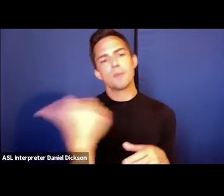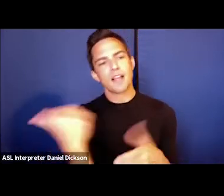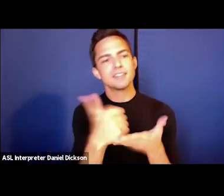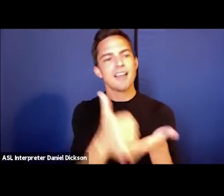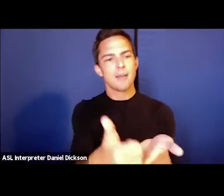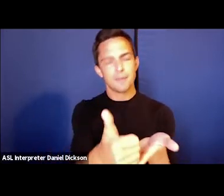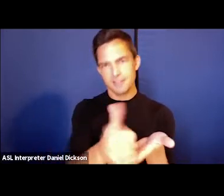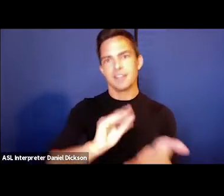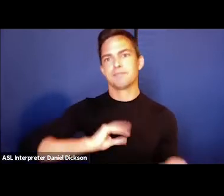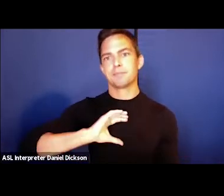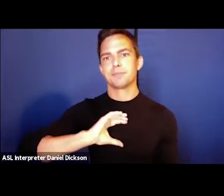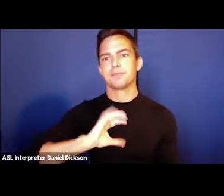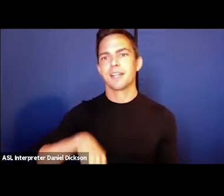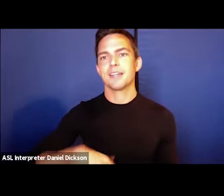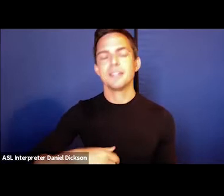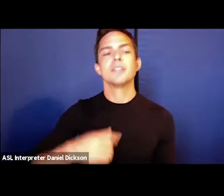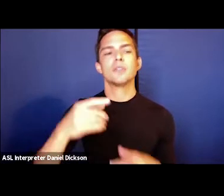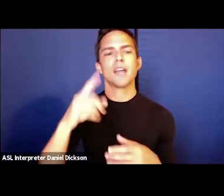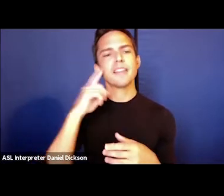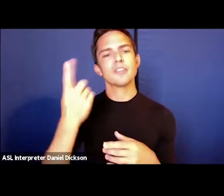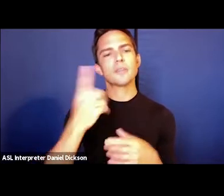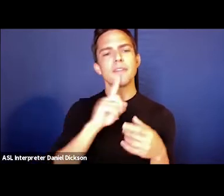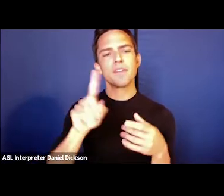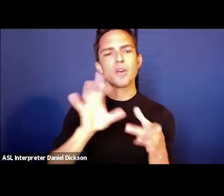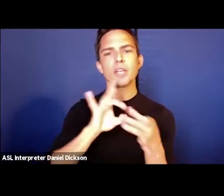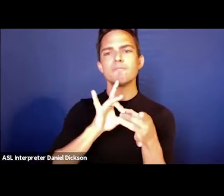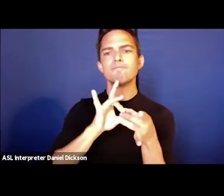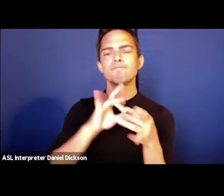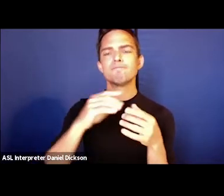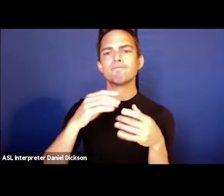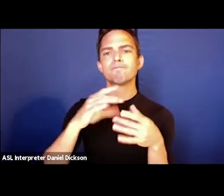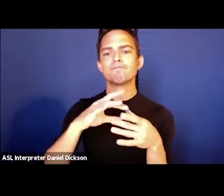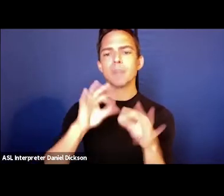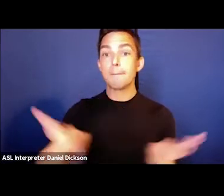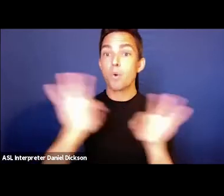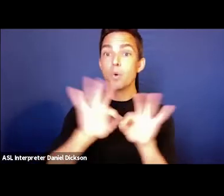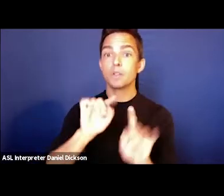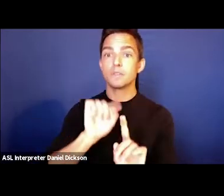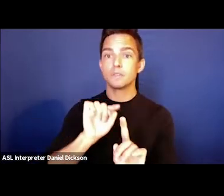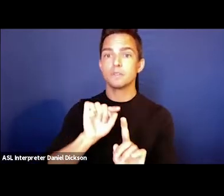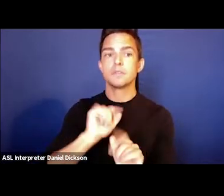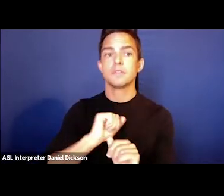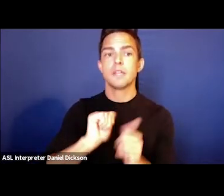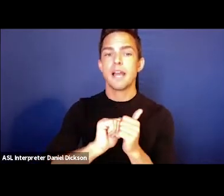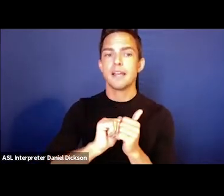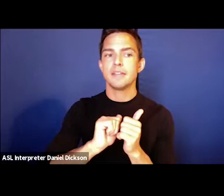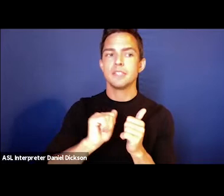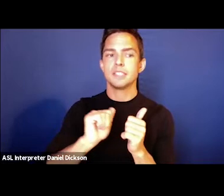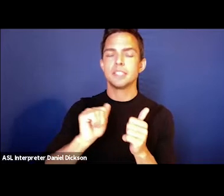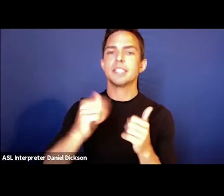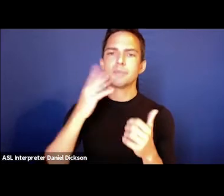think that there's something very important about having those social connections and opportunities